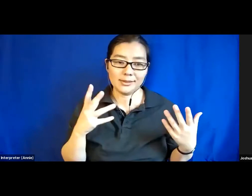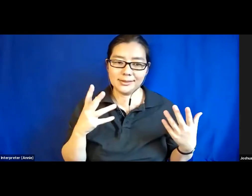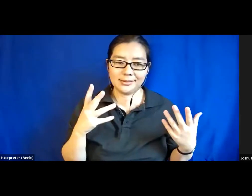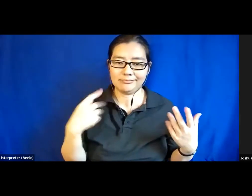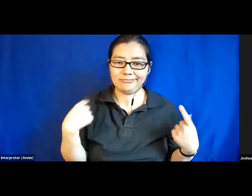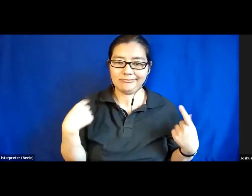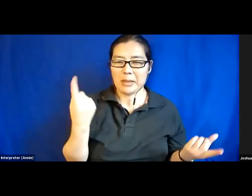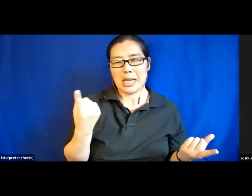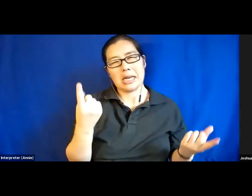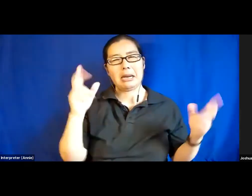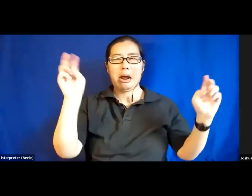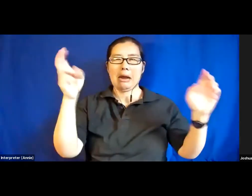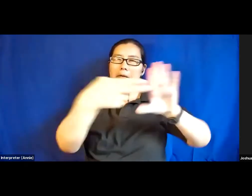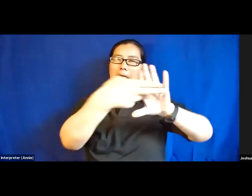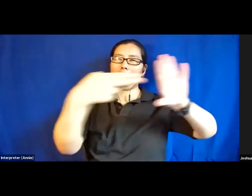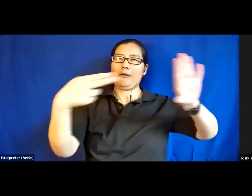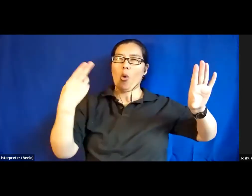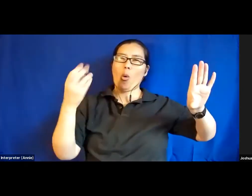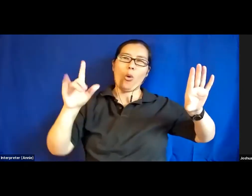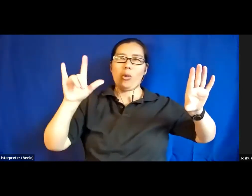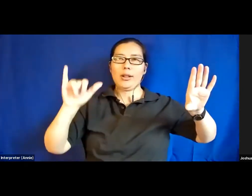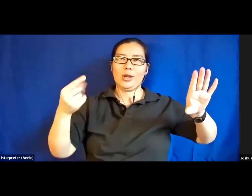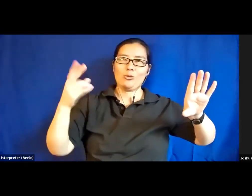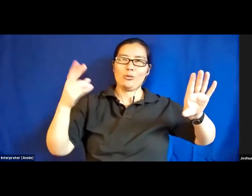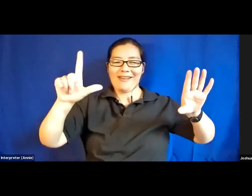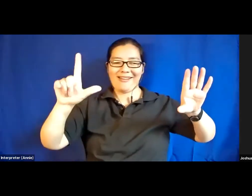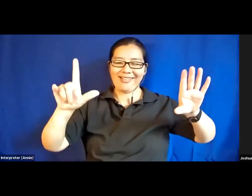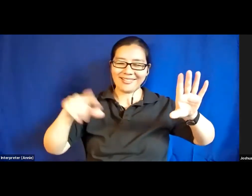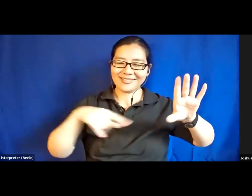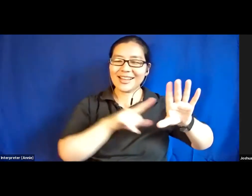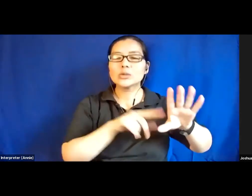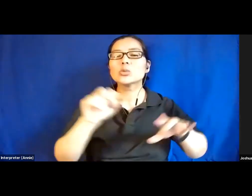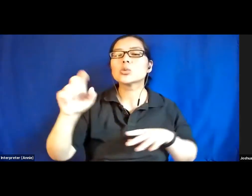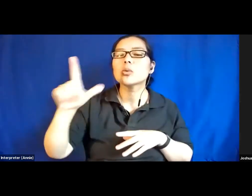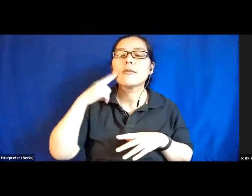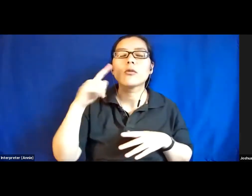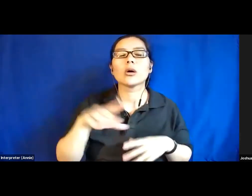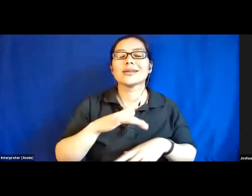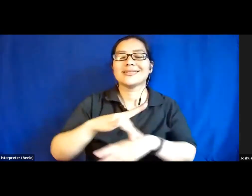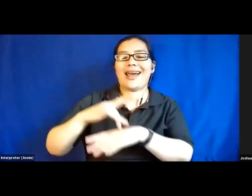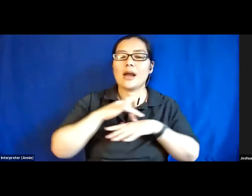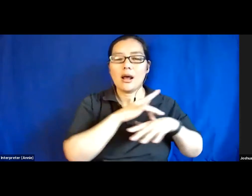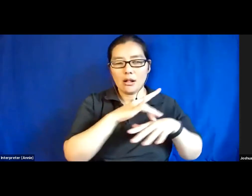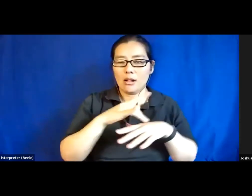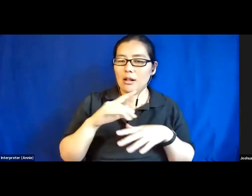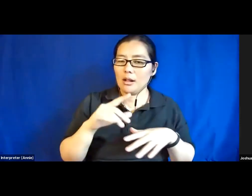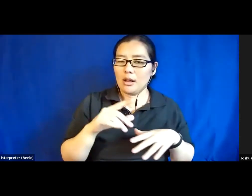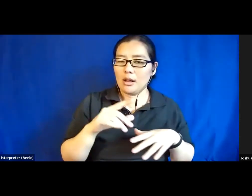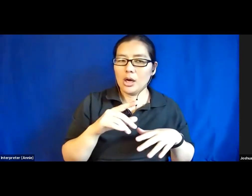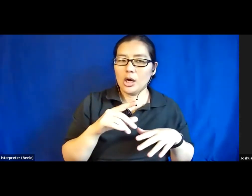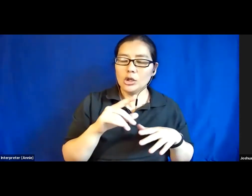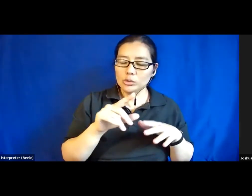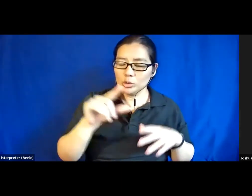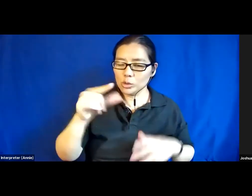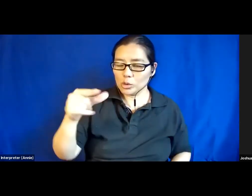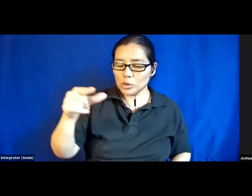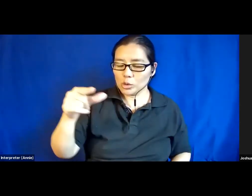dubbed the holy Braille, a tool for tactile graphics and Braille representation. Sile, you want to